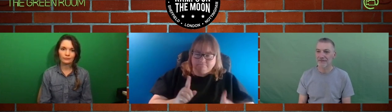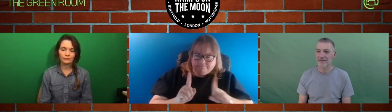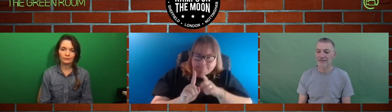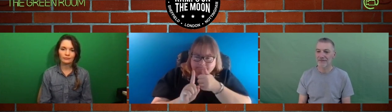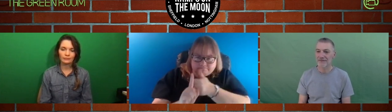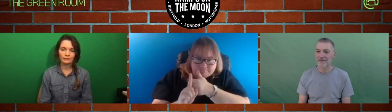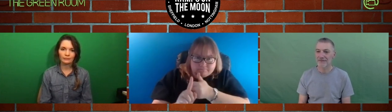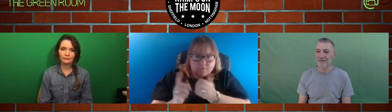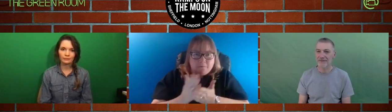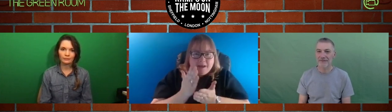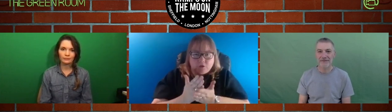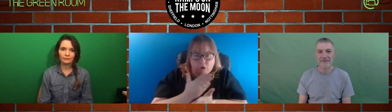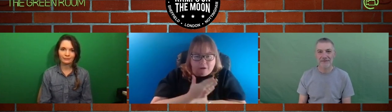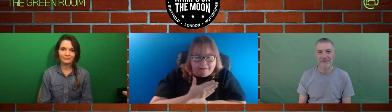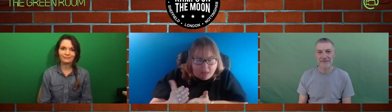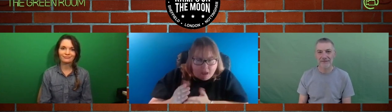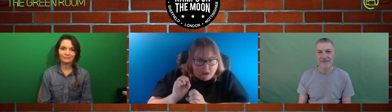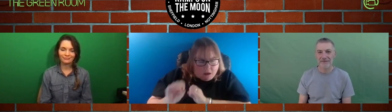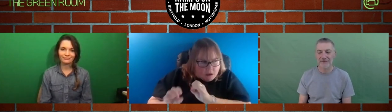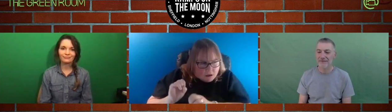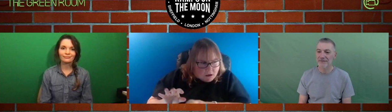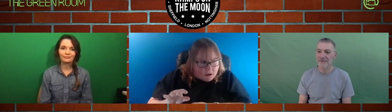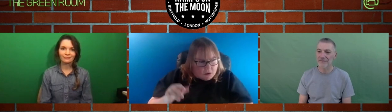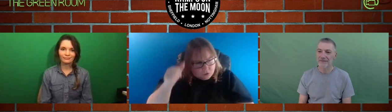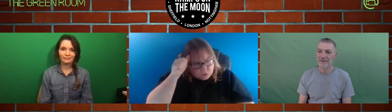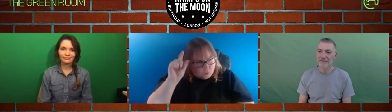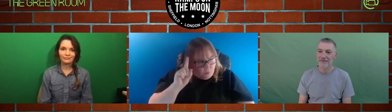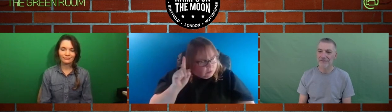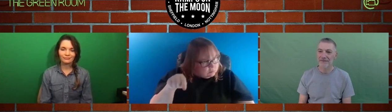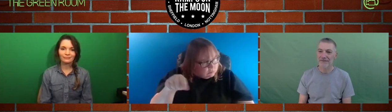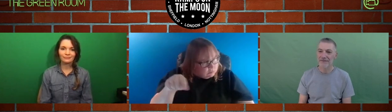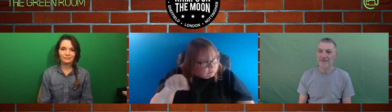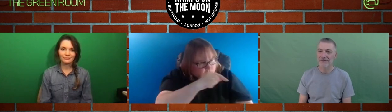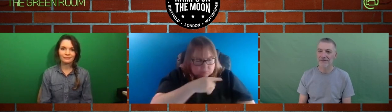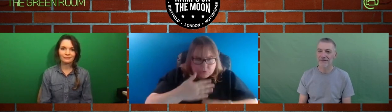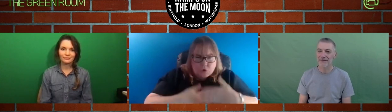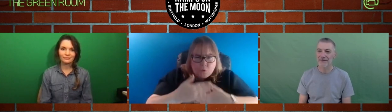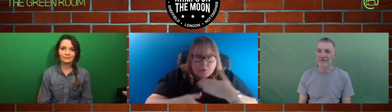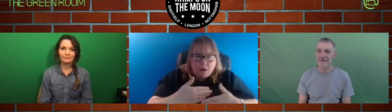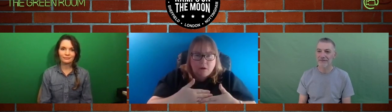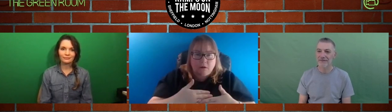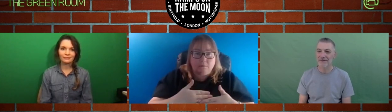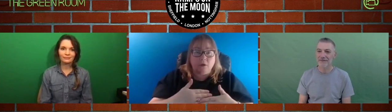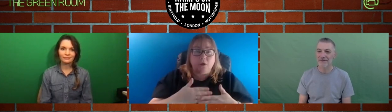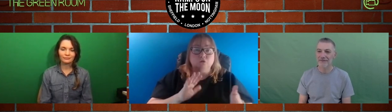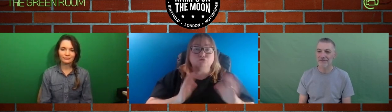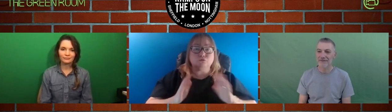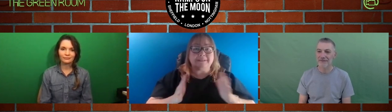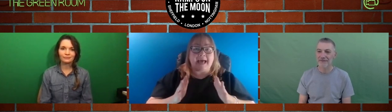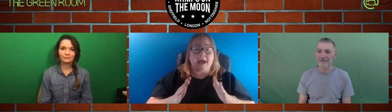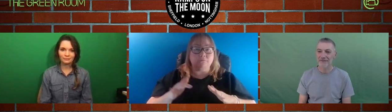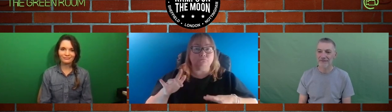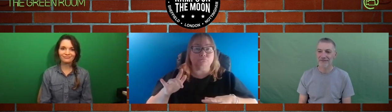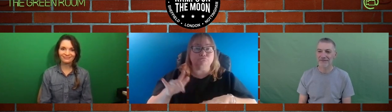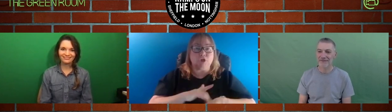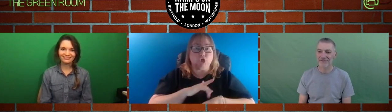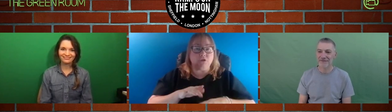everybody knows exactly what's happening all the time and actually there were moments in rehearsals where nobody knew what was happening all the time. So a big